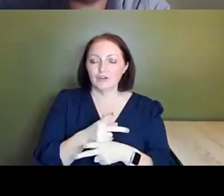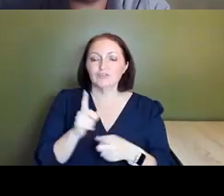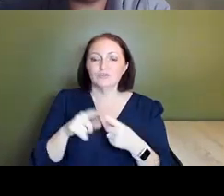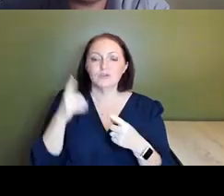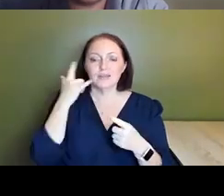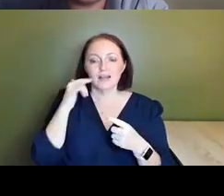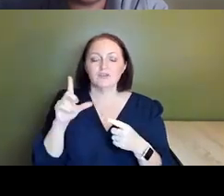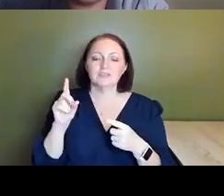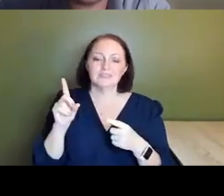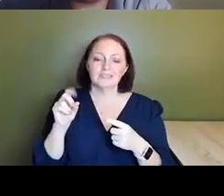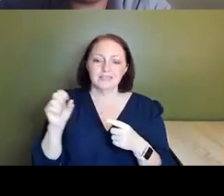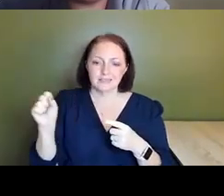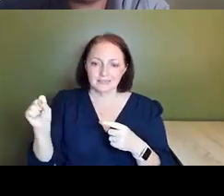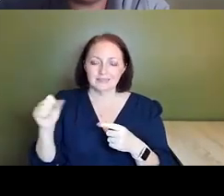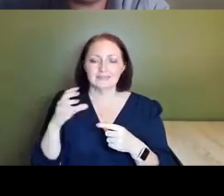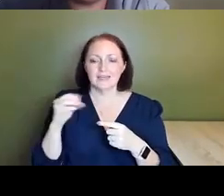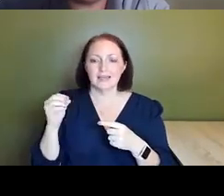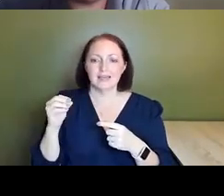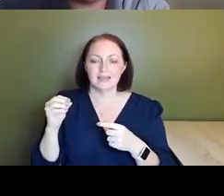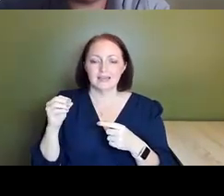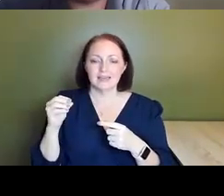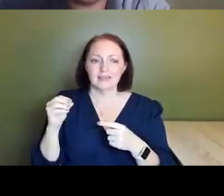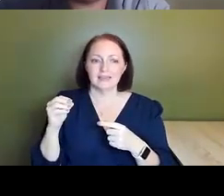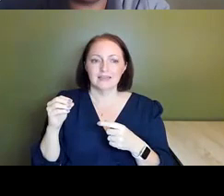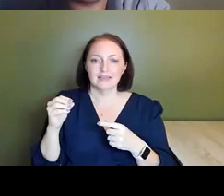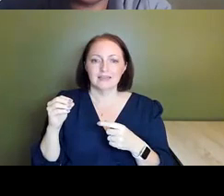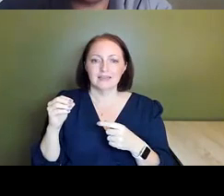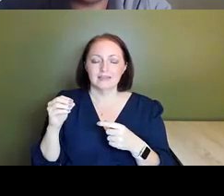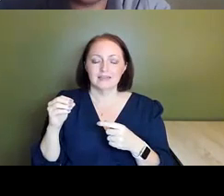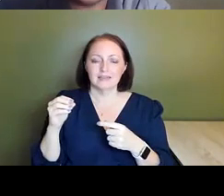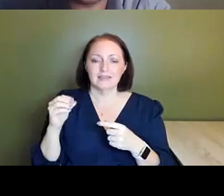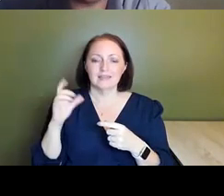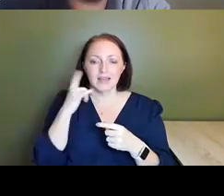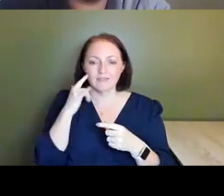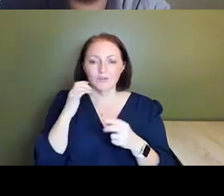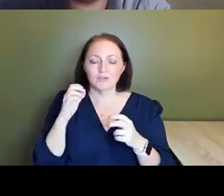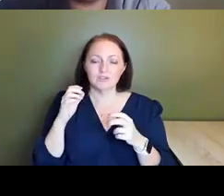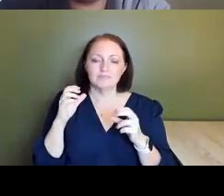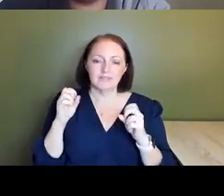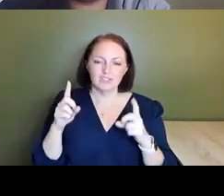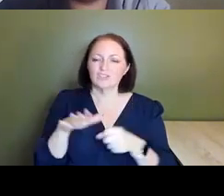Department of Social Services and to The California of Education their local priorities which